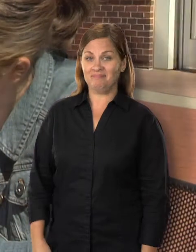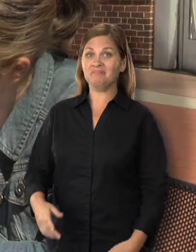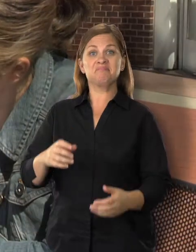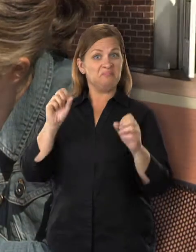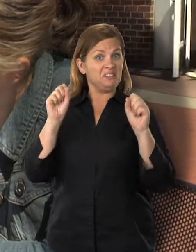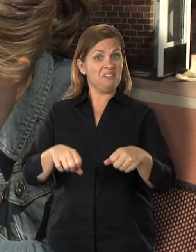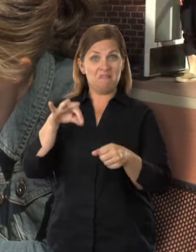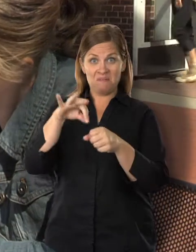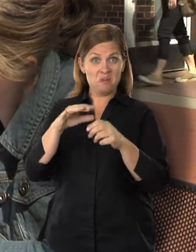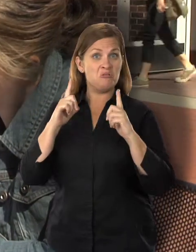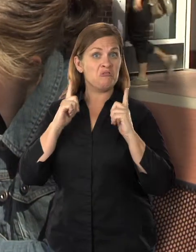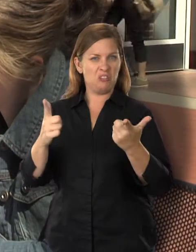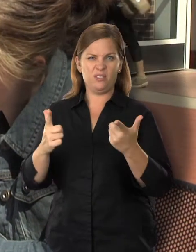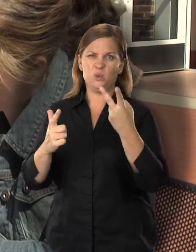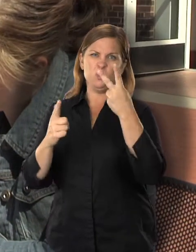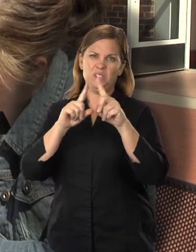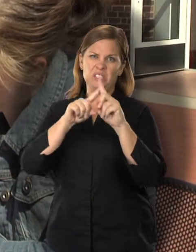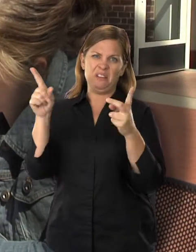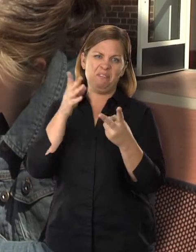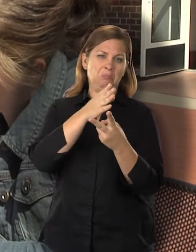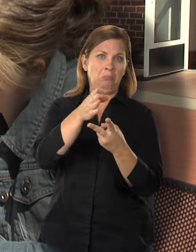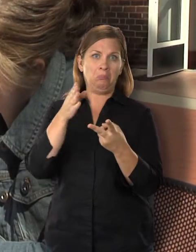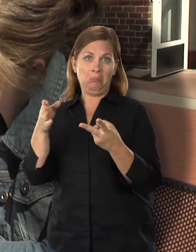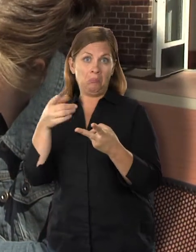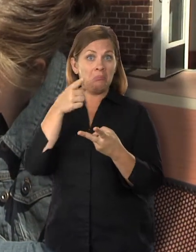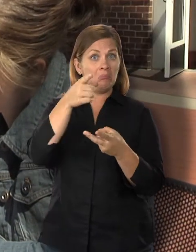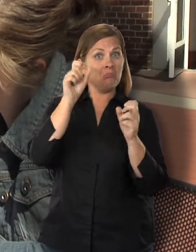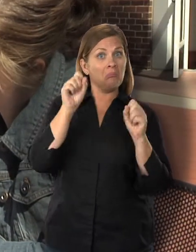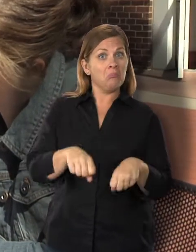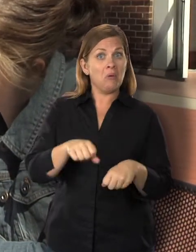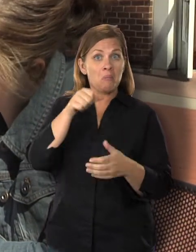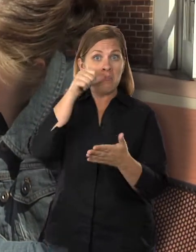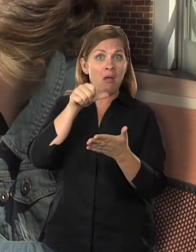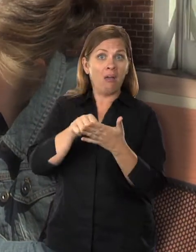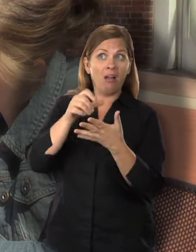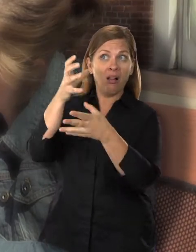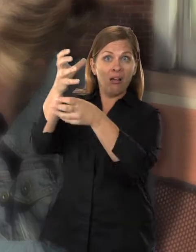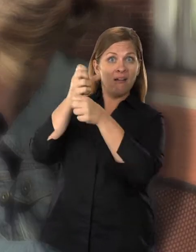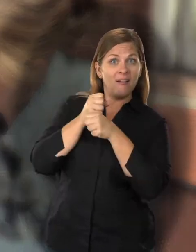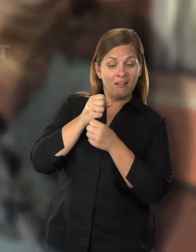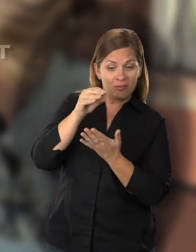There are two ways to vote early in Minnesota. You can have a ballot mailed to you.